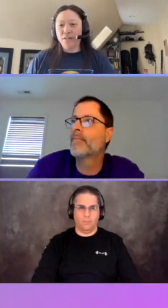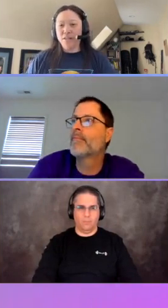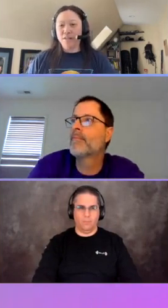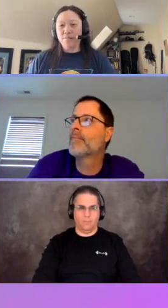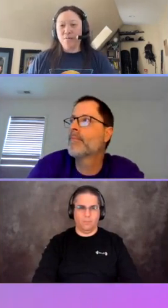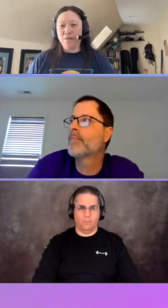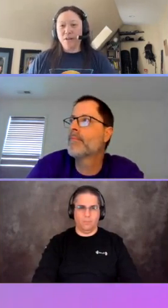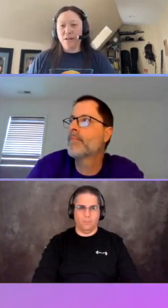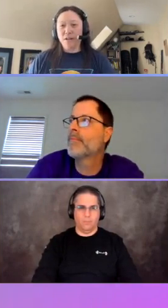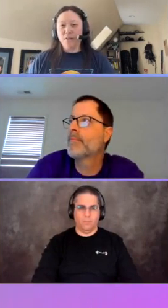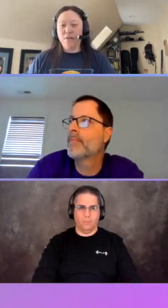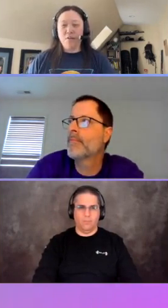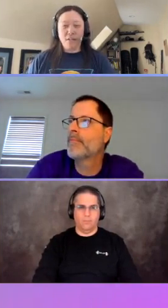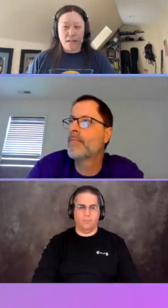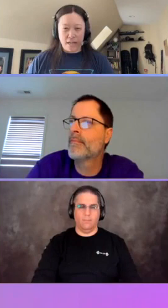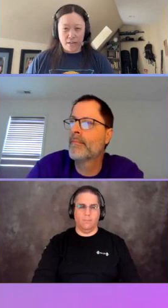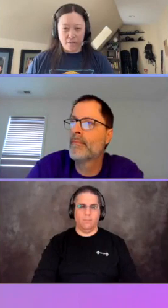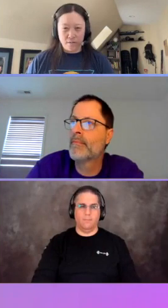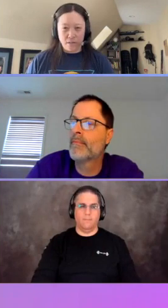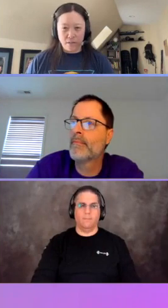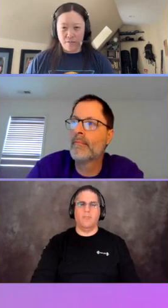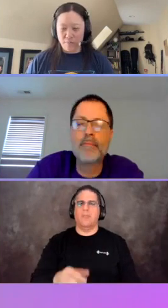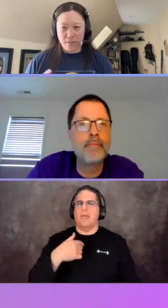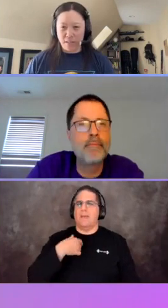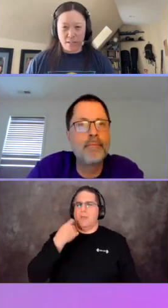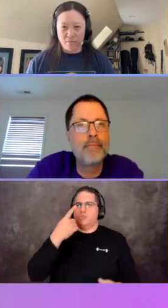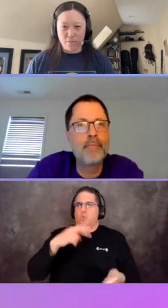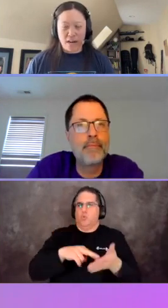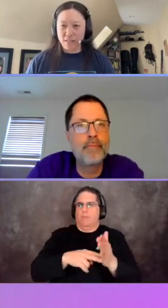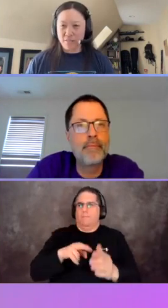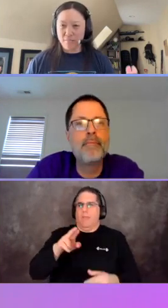not something that needs to have focus move, you might want to tell the user that the chunk of the page has